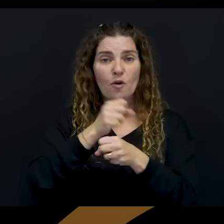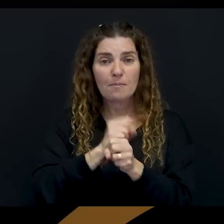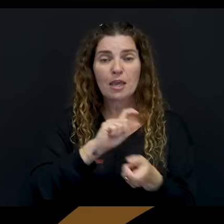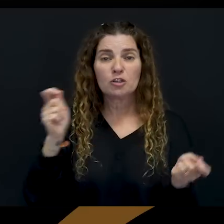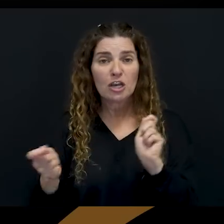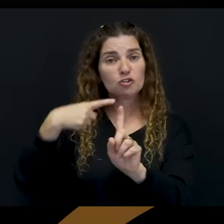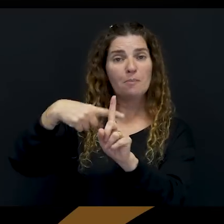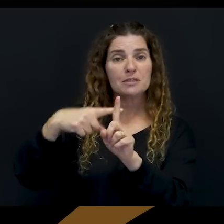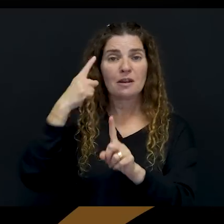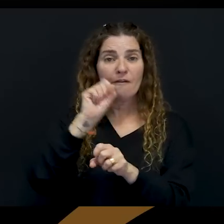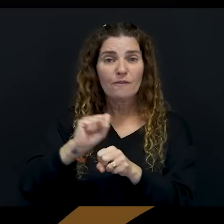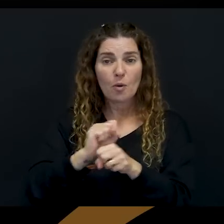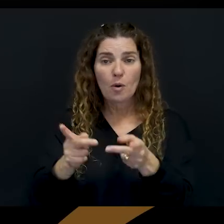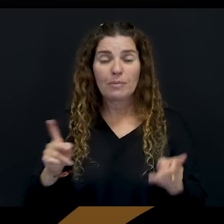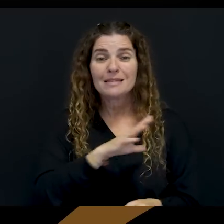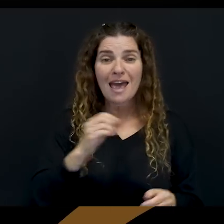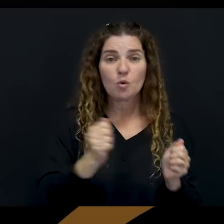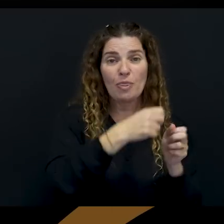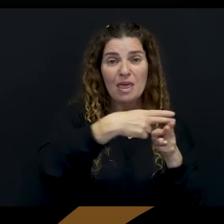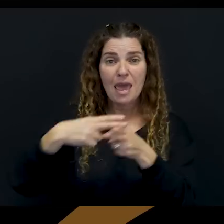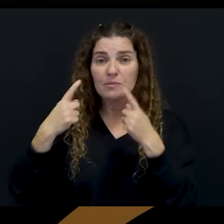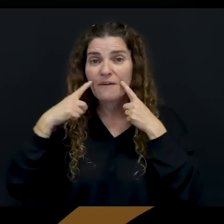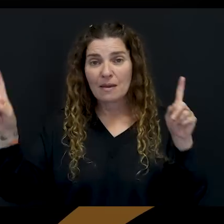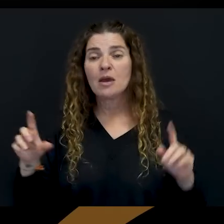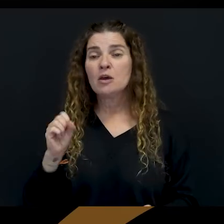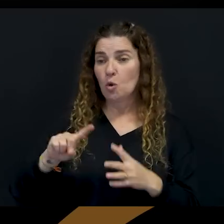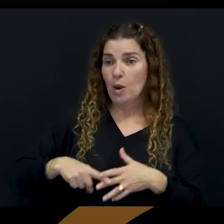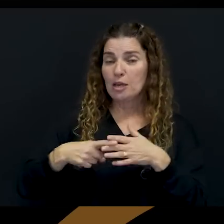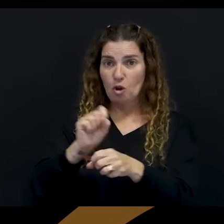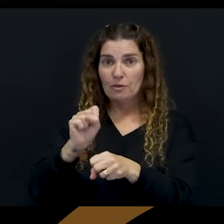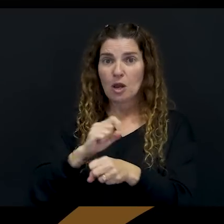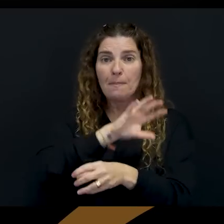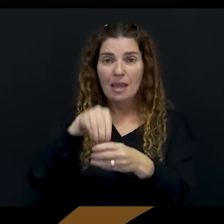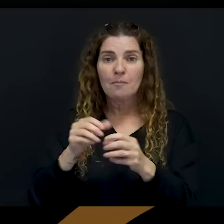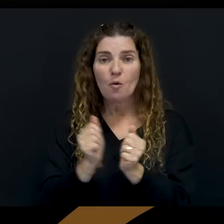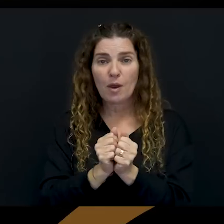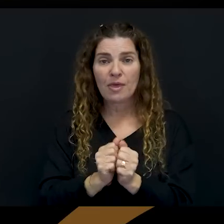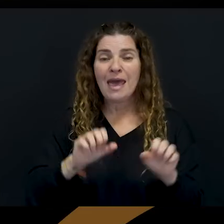Shortly after starting at Kellanova, I became involved with KAPABLE, which is the business employee resource group